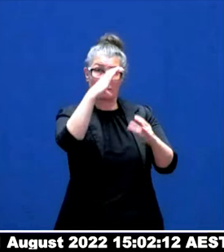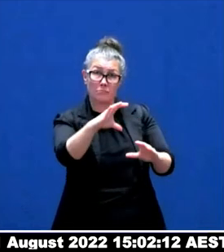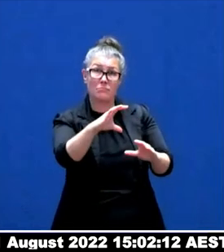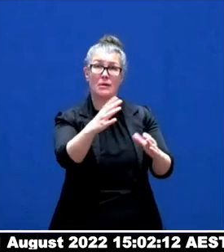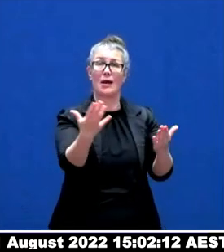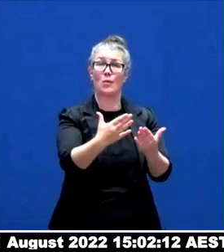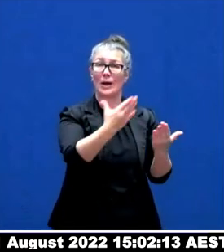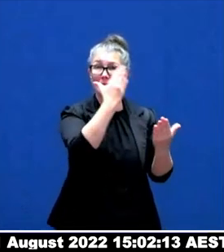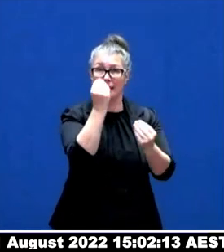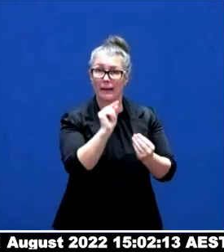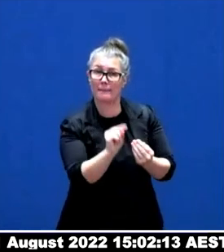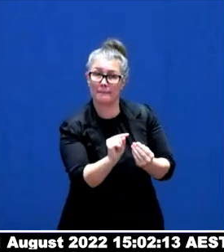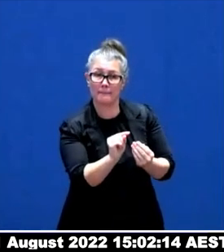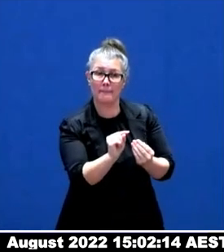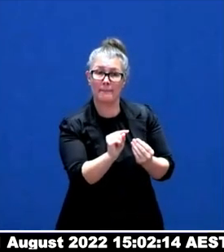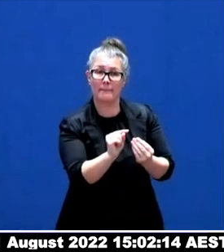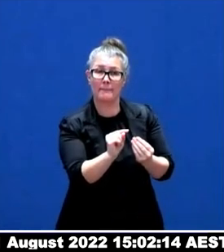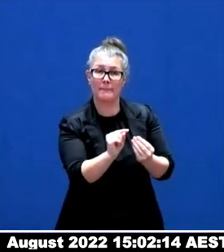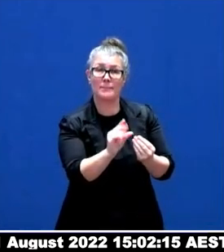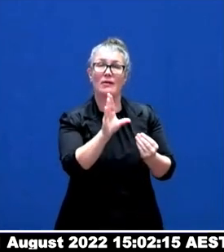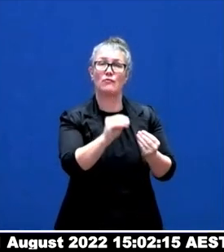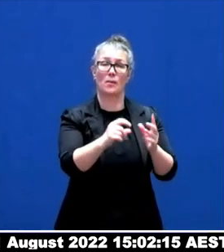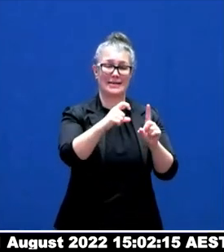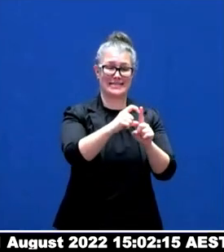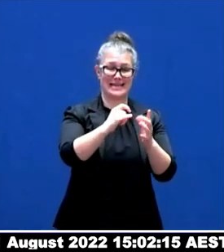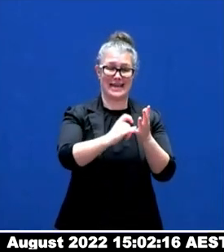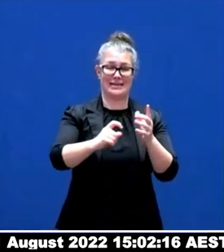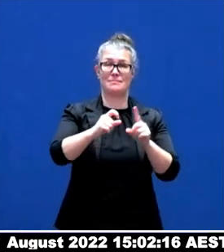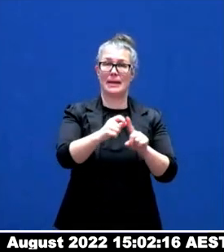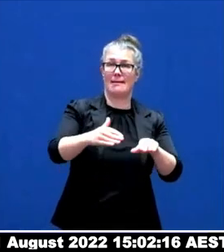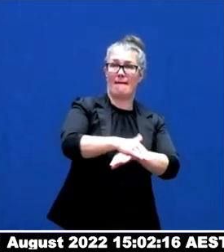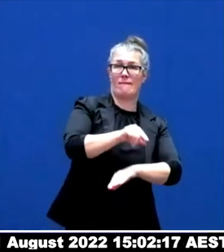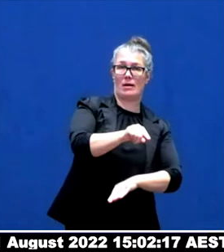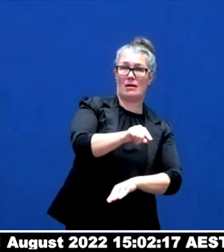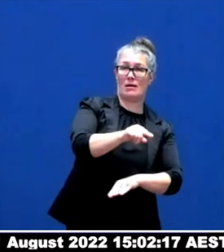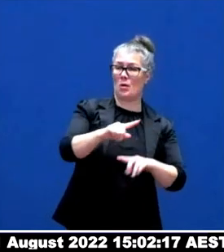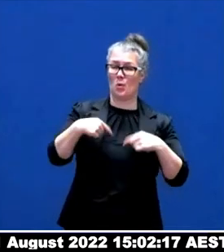provider from their Disability Support Pension, which we don't have oversight of how